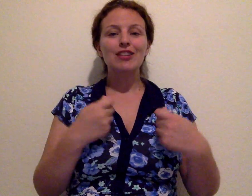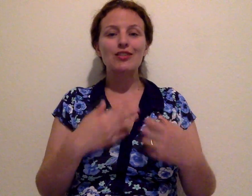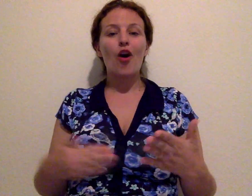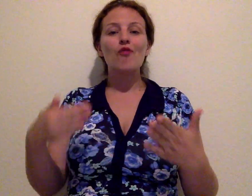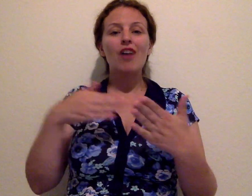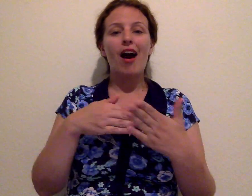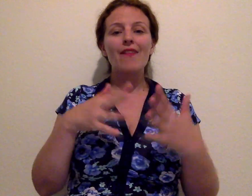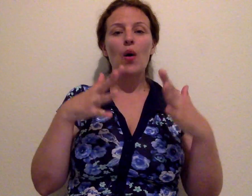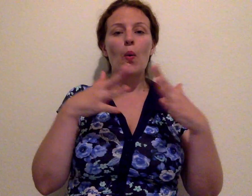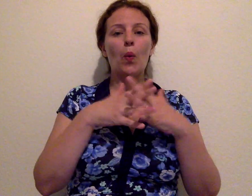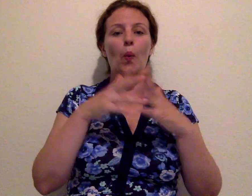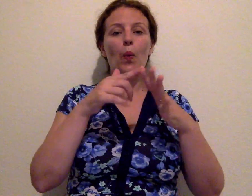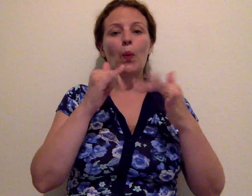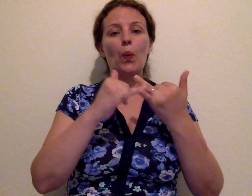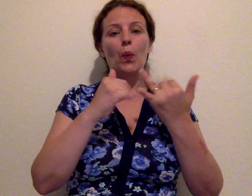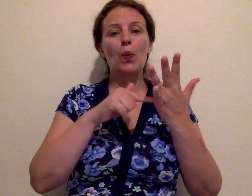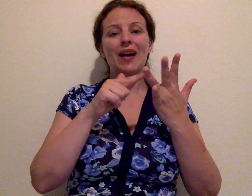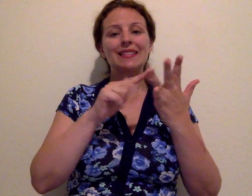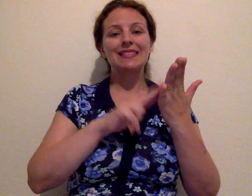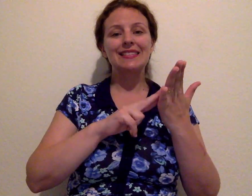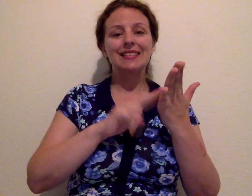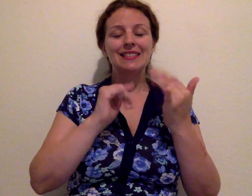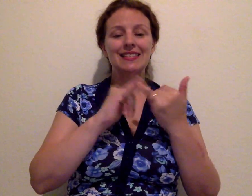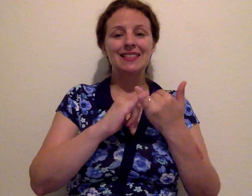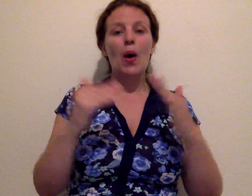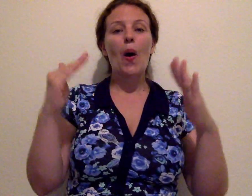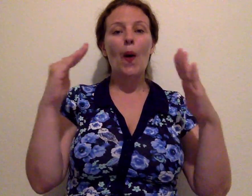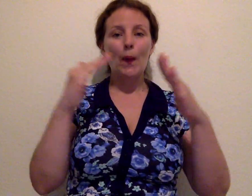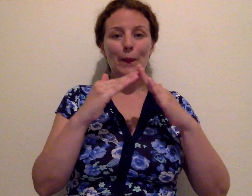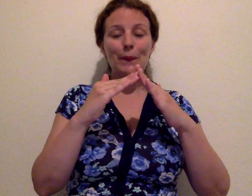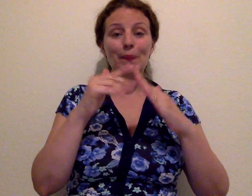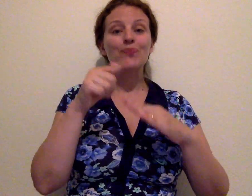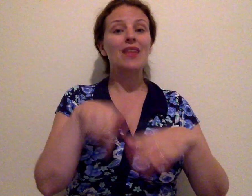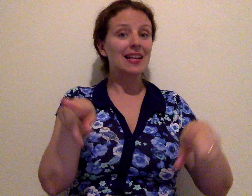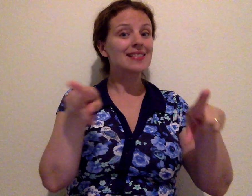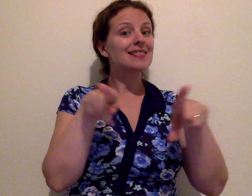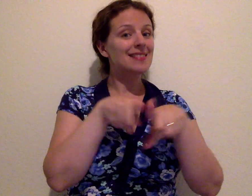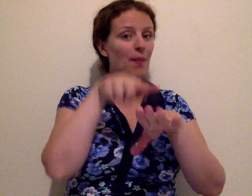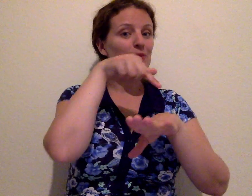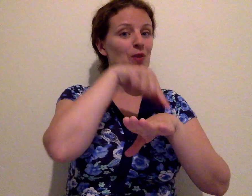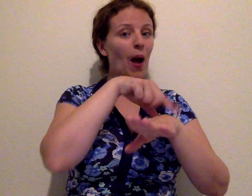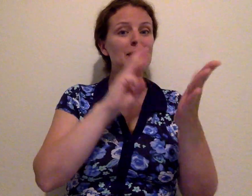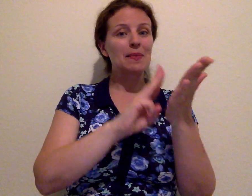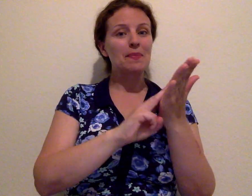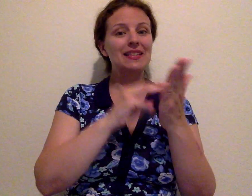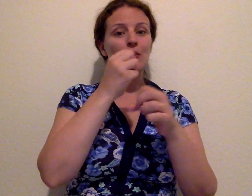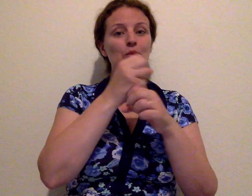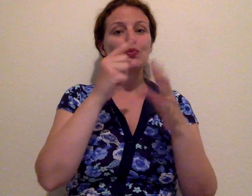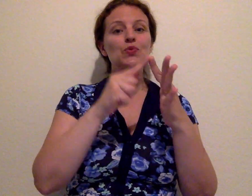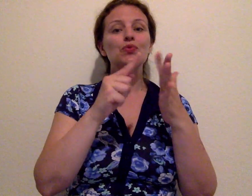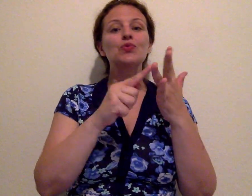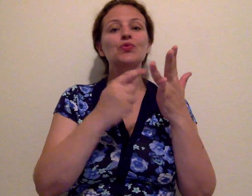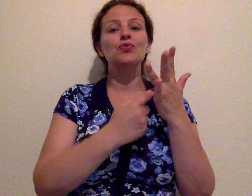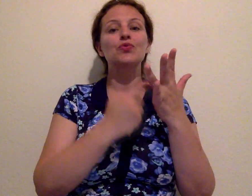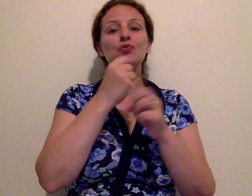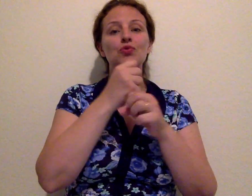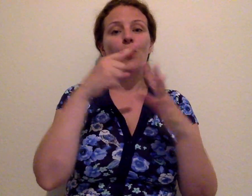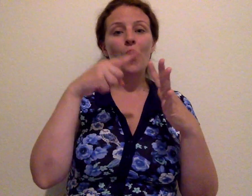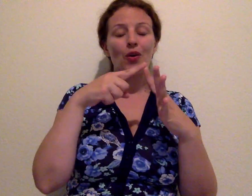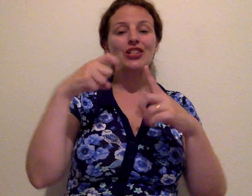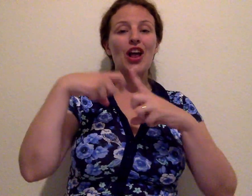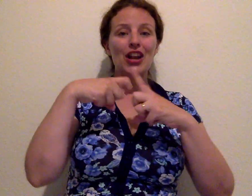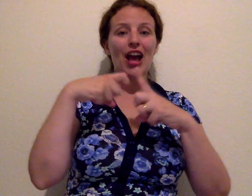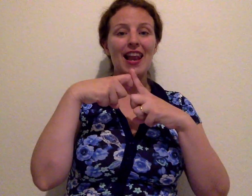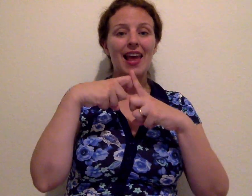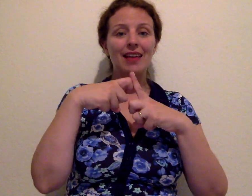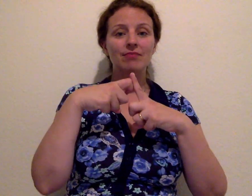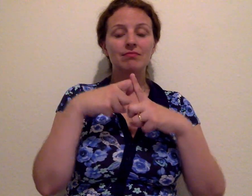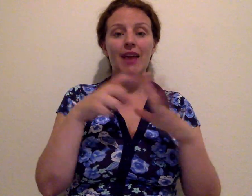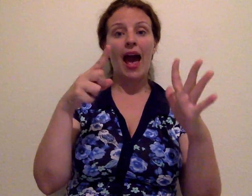The carriage arrived at the Weston's house at the same time as Mr George Knightley.